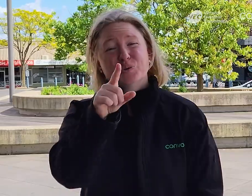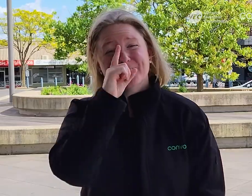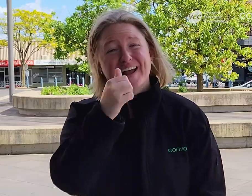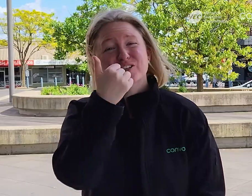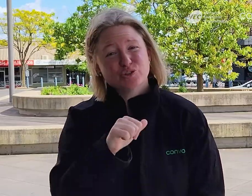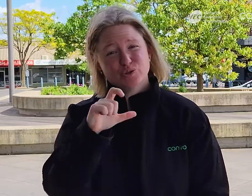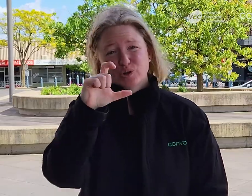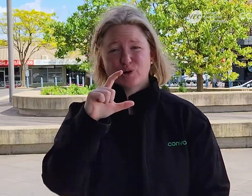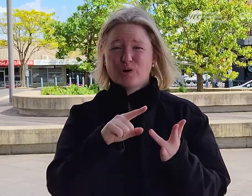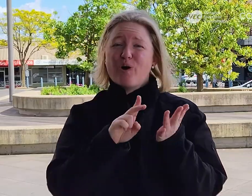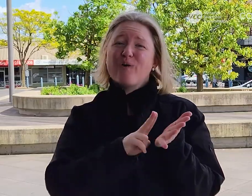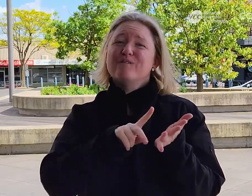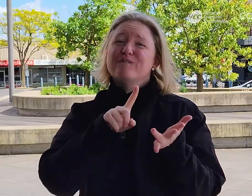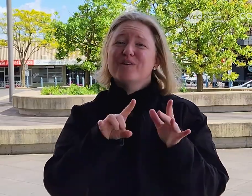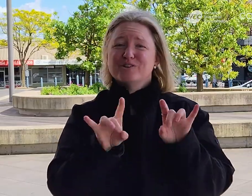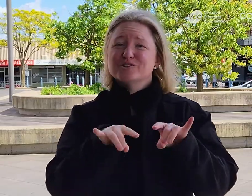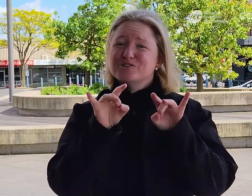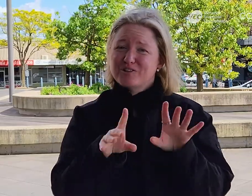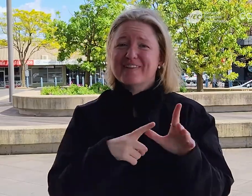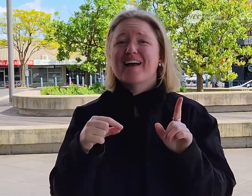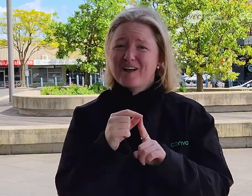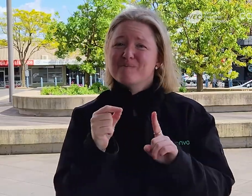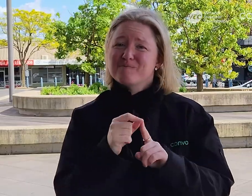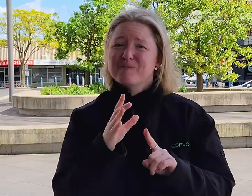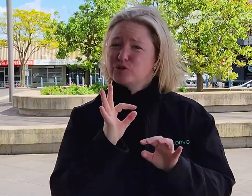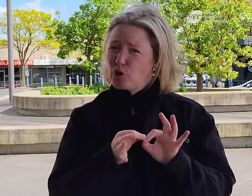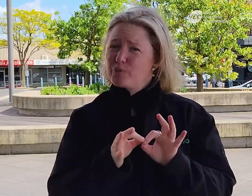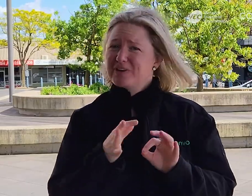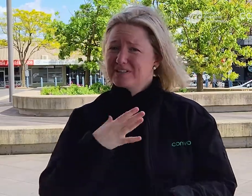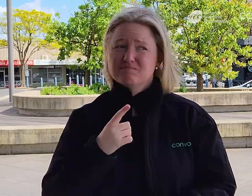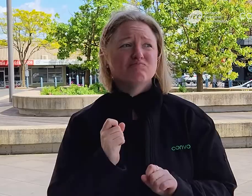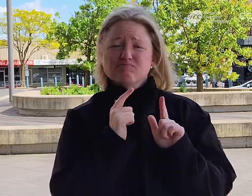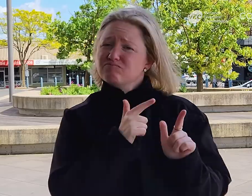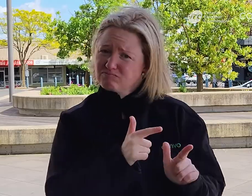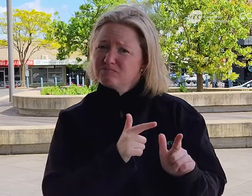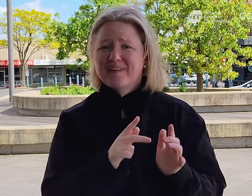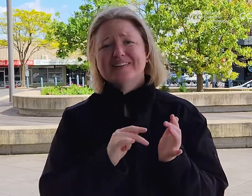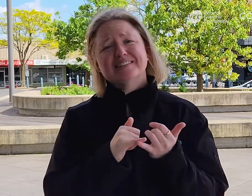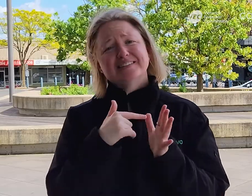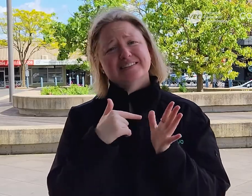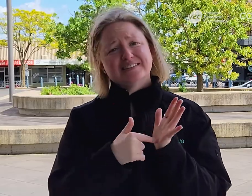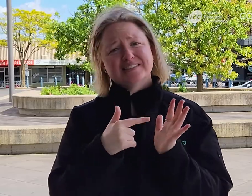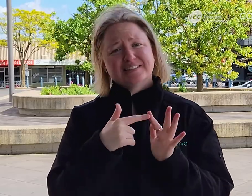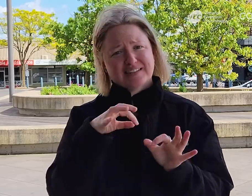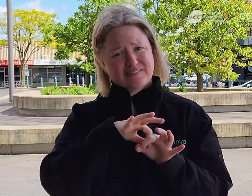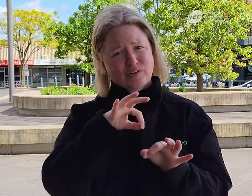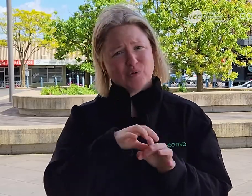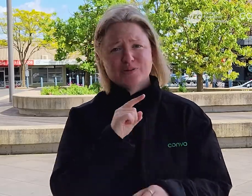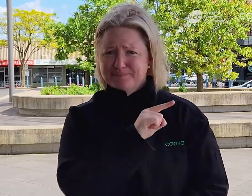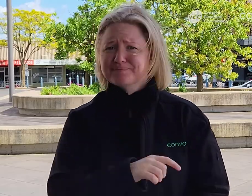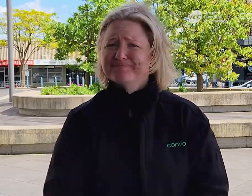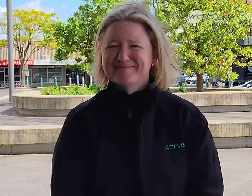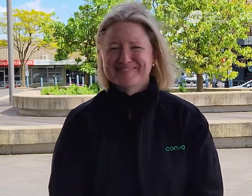Did you know you can get an Auslan interpreter when you vote at a voting centre through the Convo AU app?